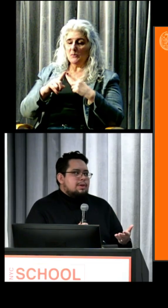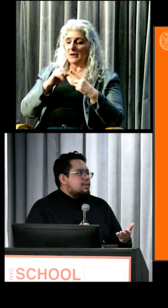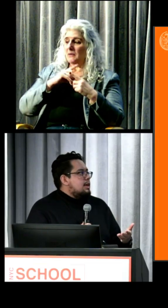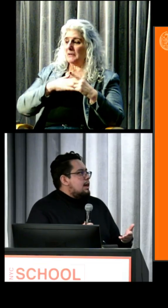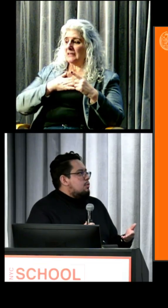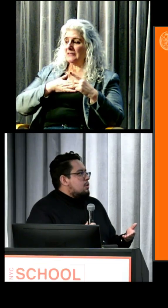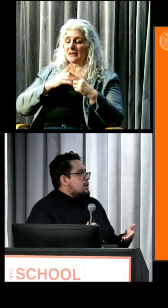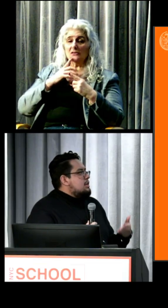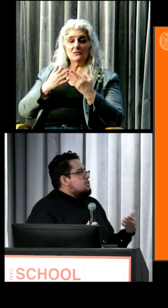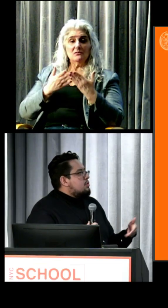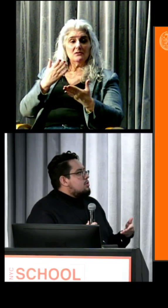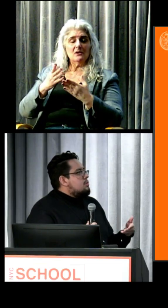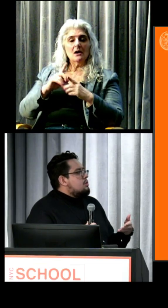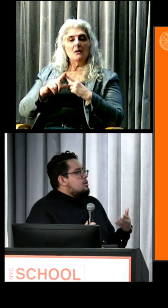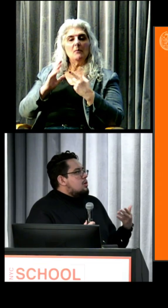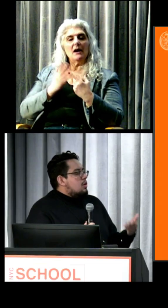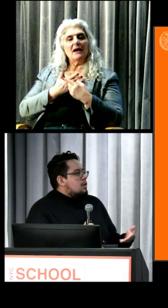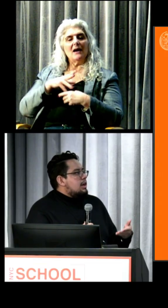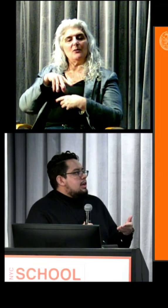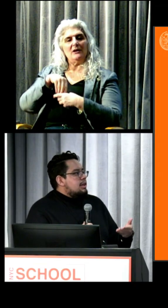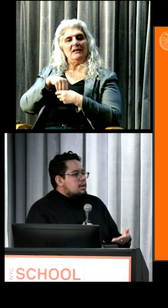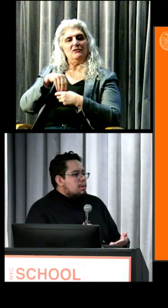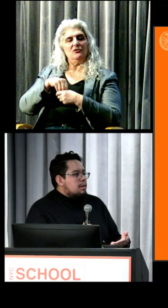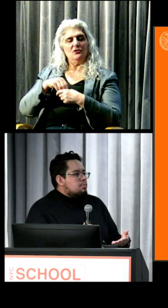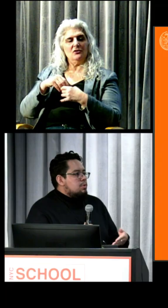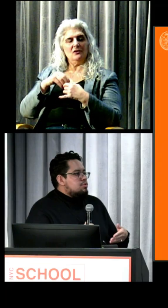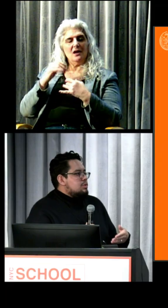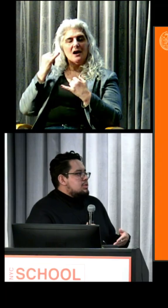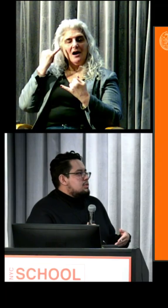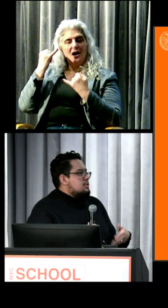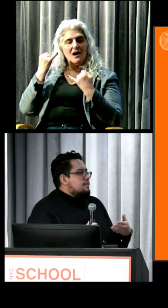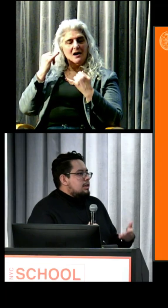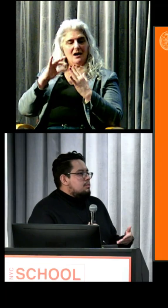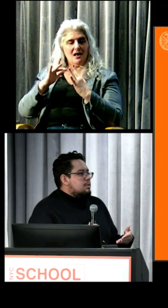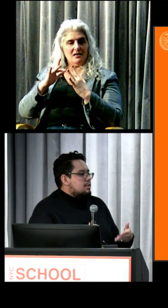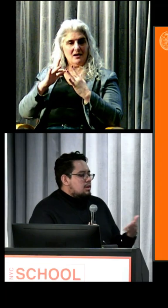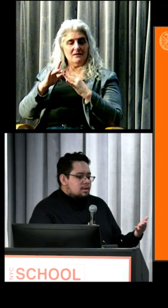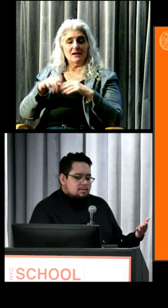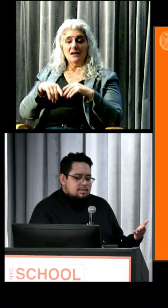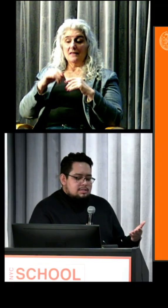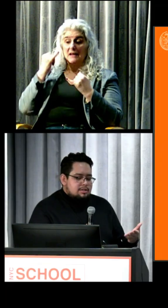So listening to those conversations about, but if we put the park there, then we can't go to the